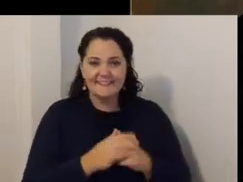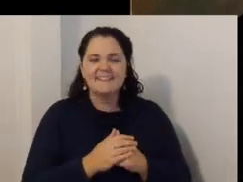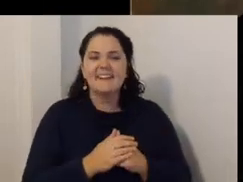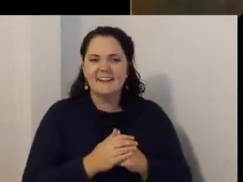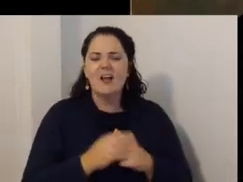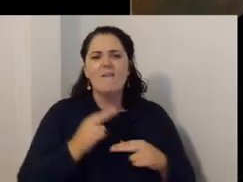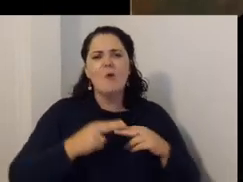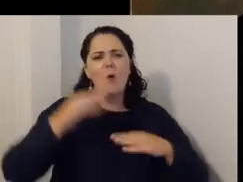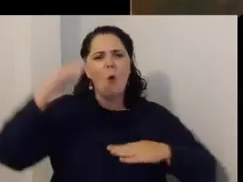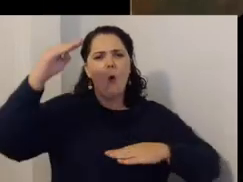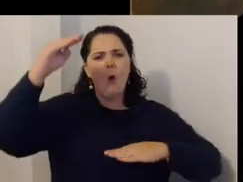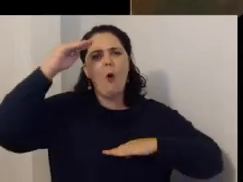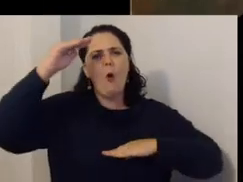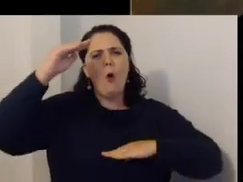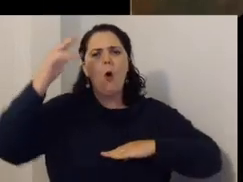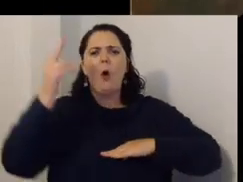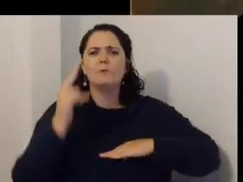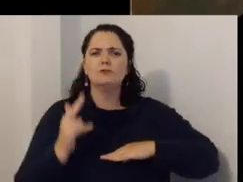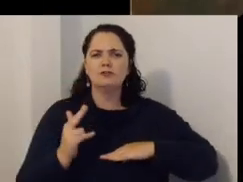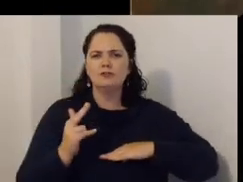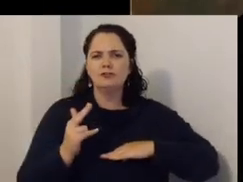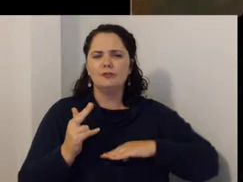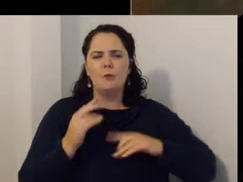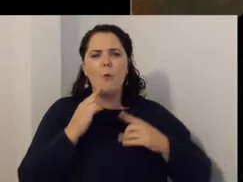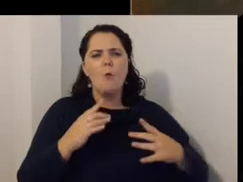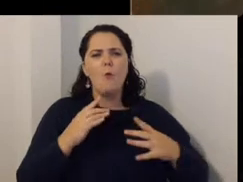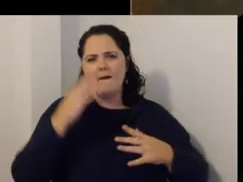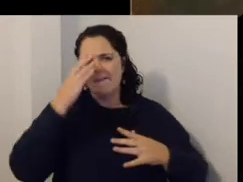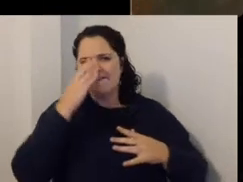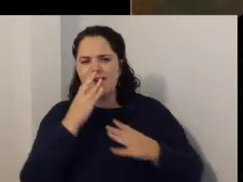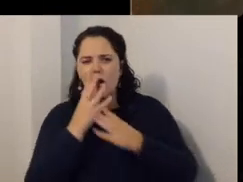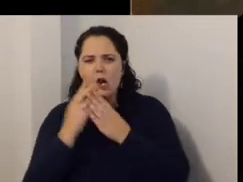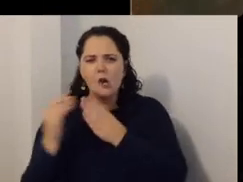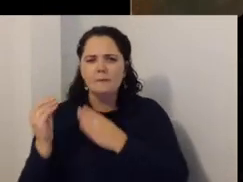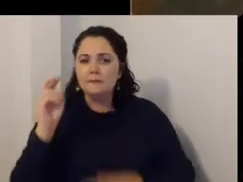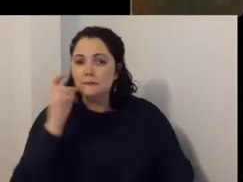to have a lot of the subject's face drifting into darkness and when you look at the subject's right